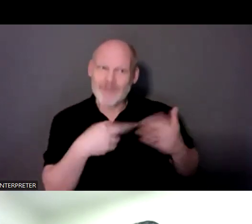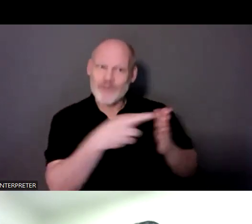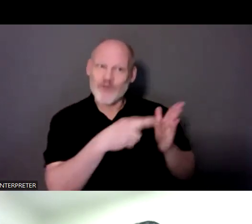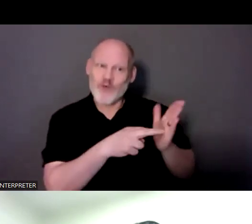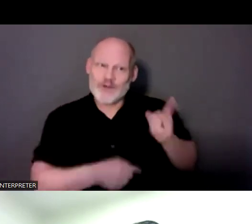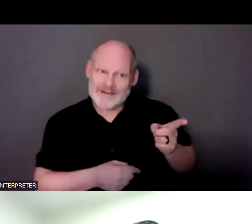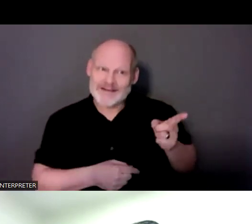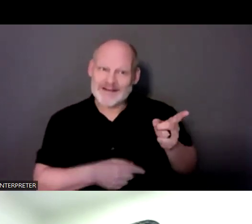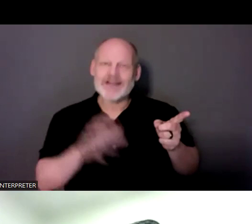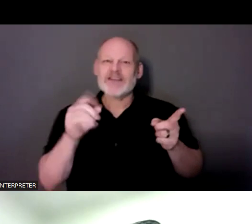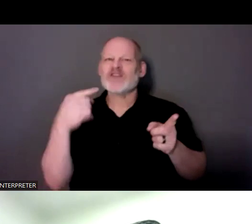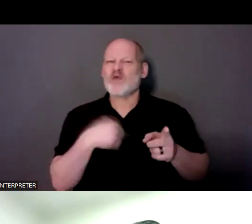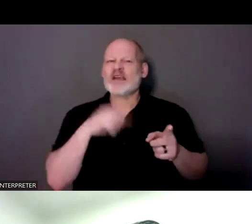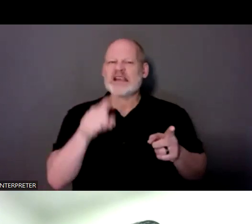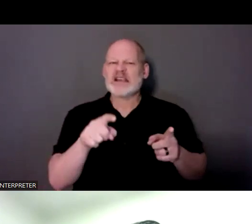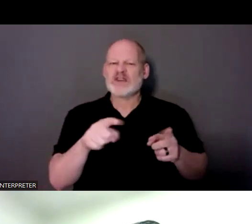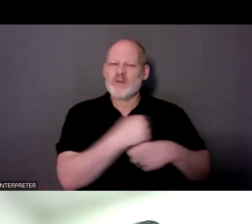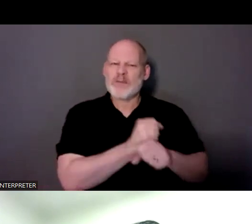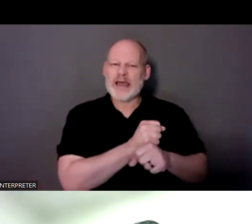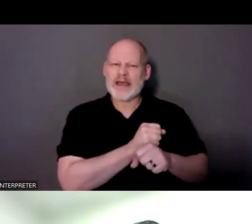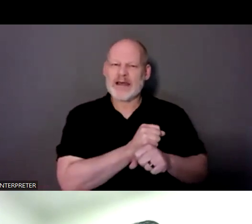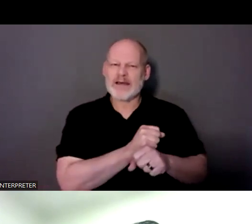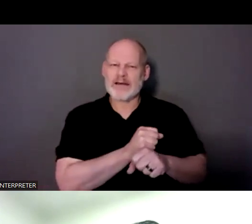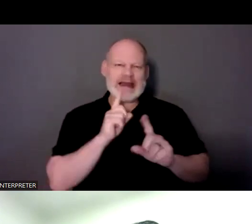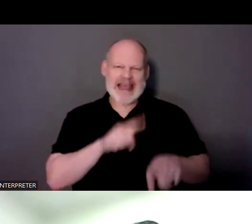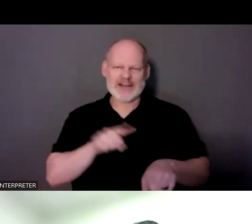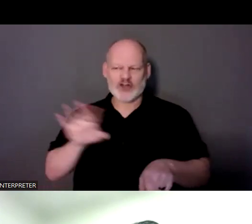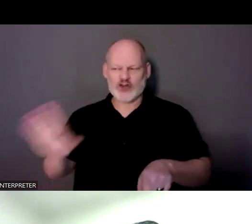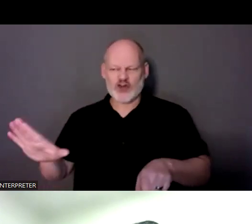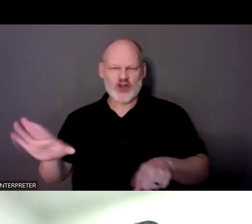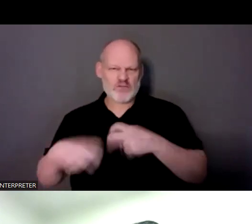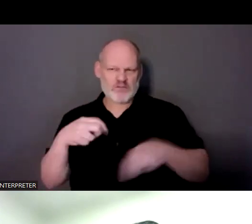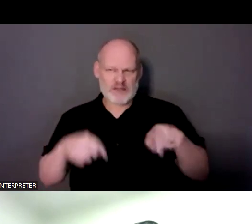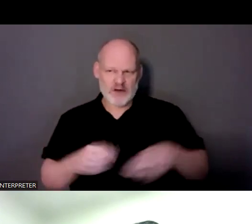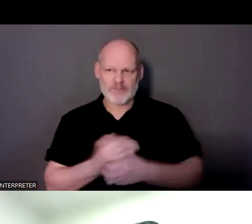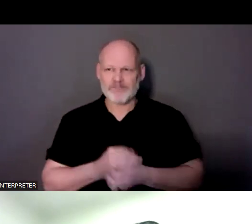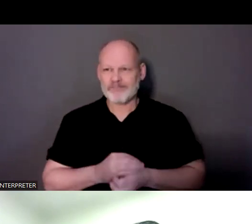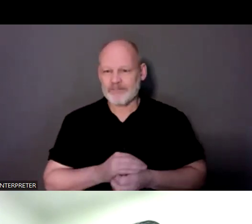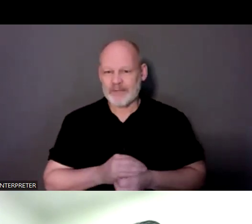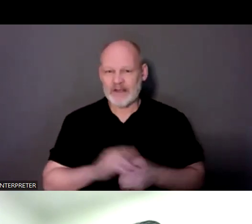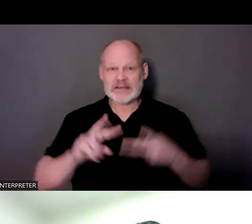them here at that building, and then we really looked at taking Tier 1 and Tier 3